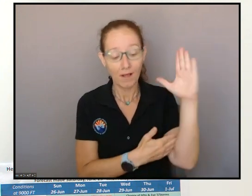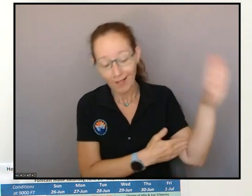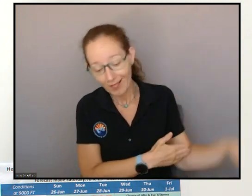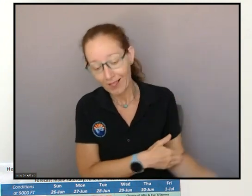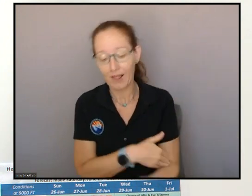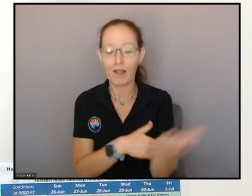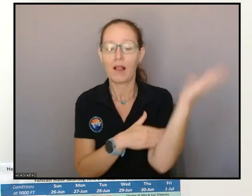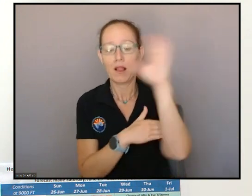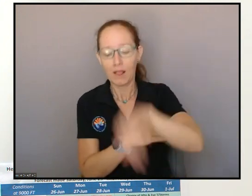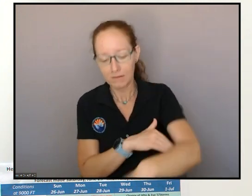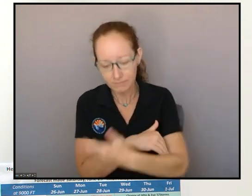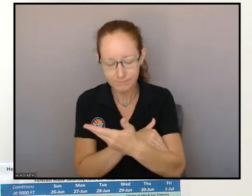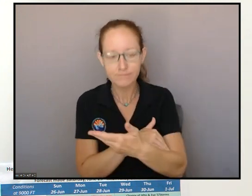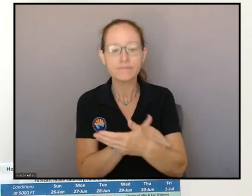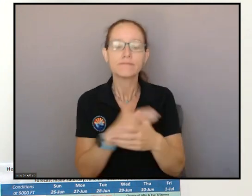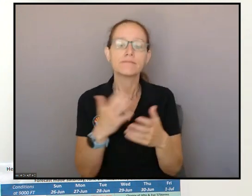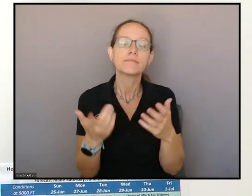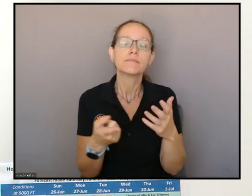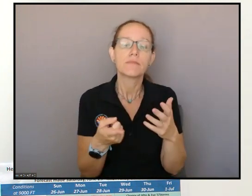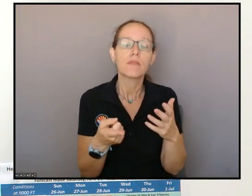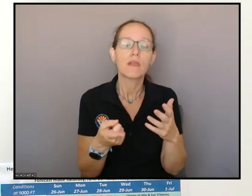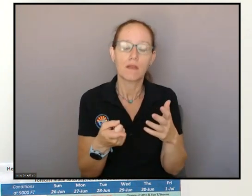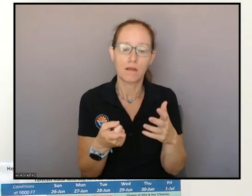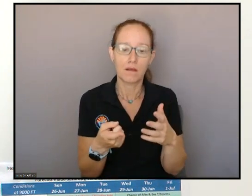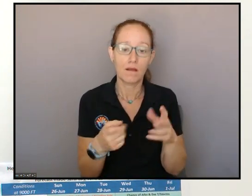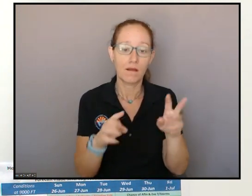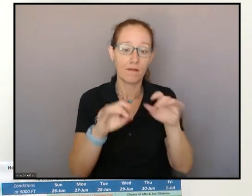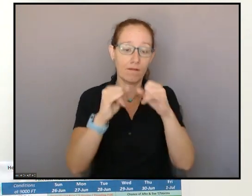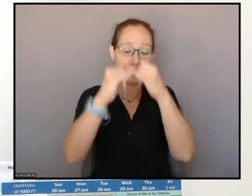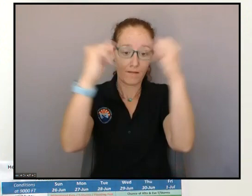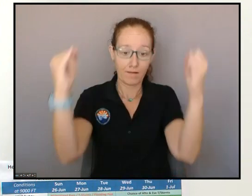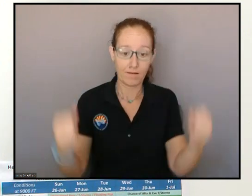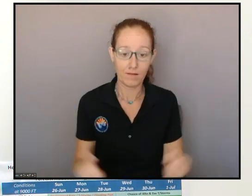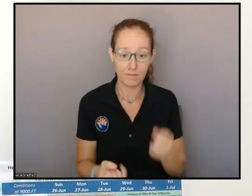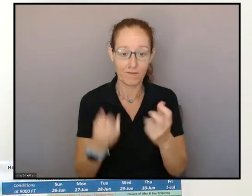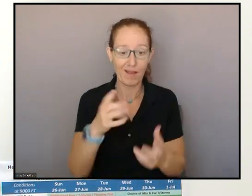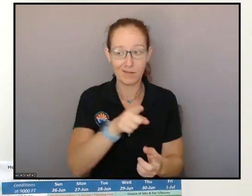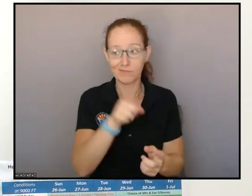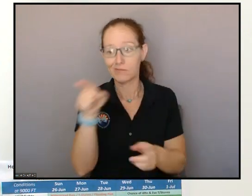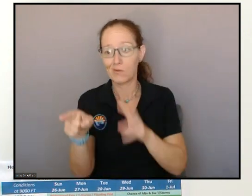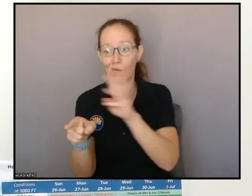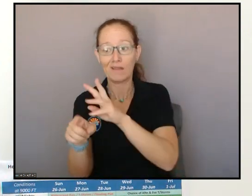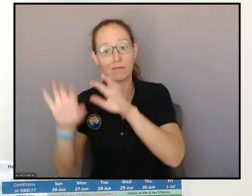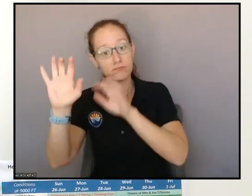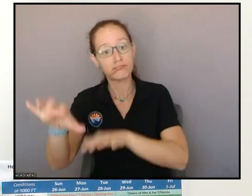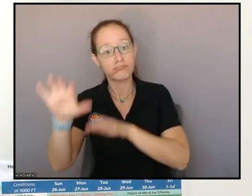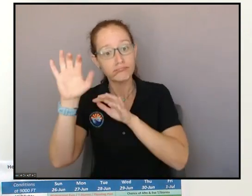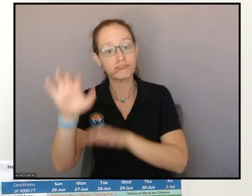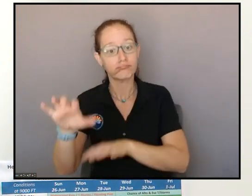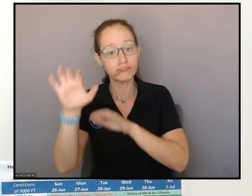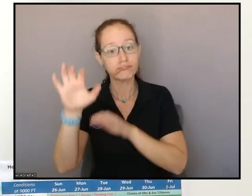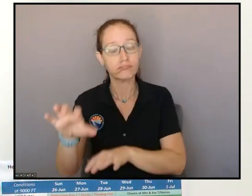fallen especially on the west side of the fire. Down here in the south, anywhere from 1 inch to 1 1/2 inch of rain